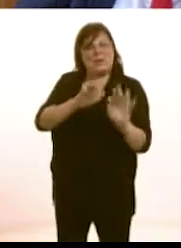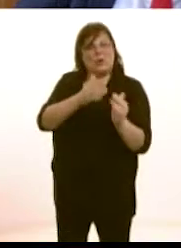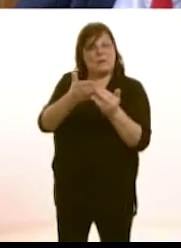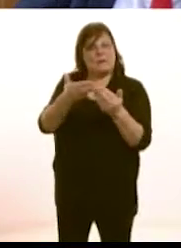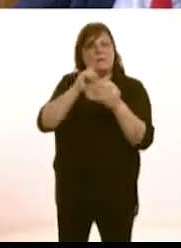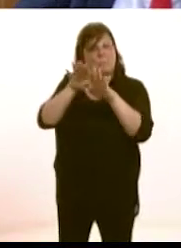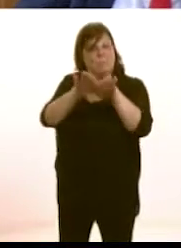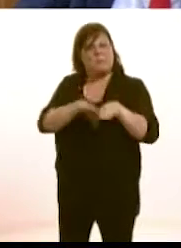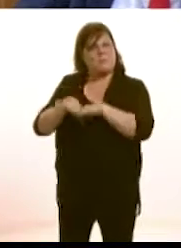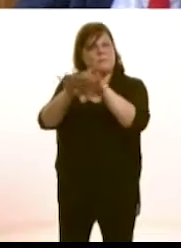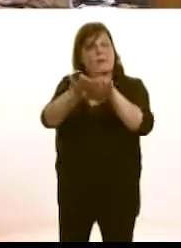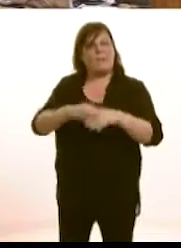Rhianon Passmore: 9.